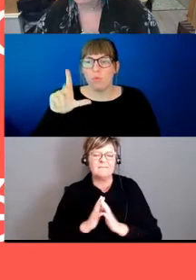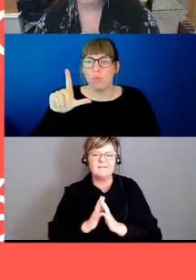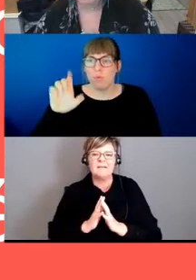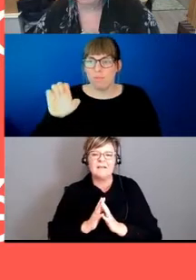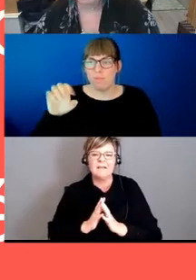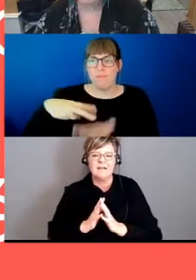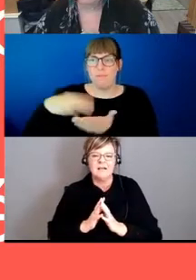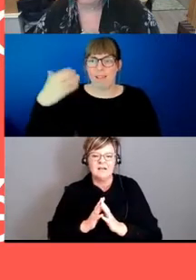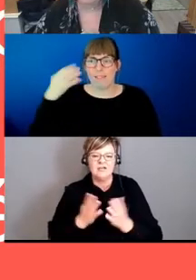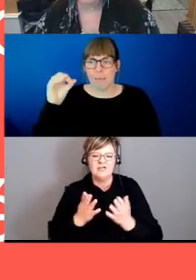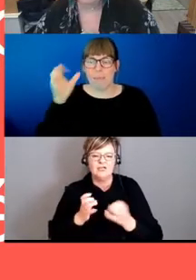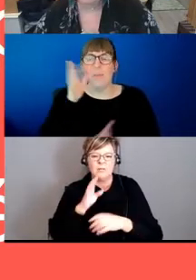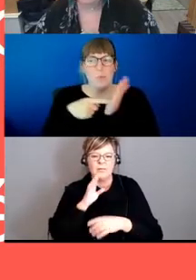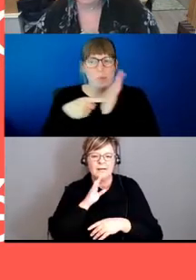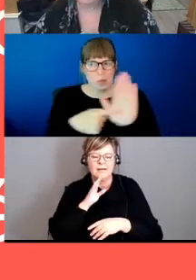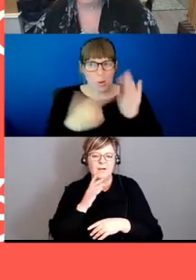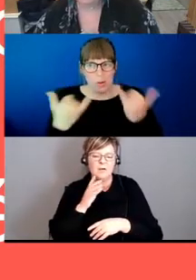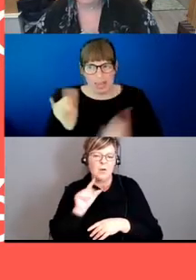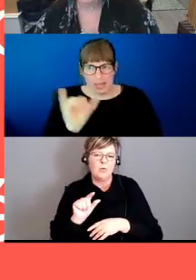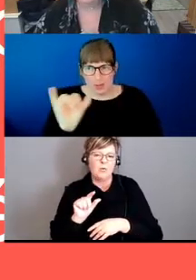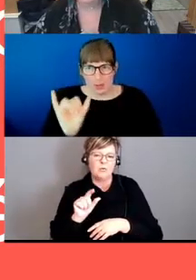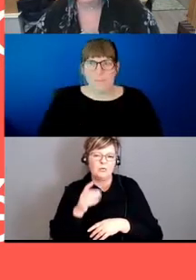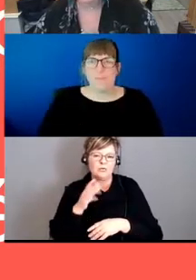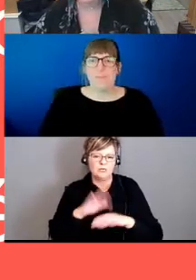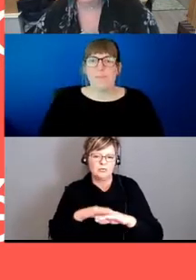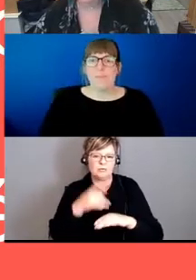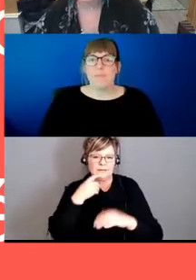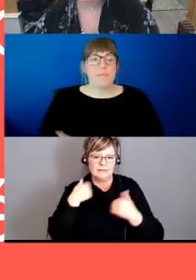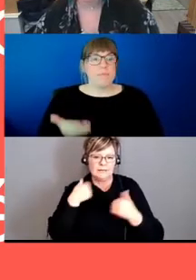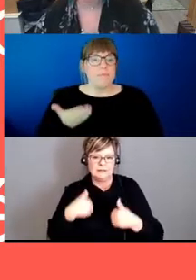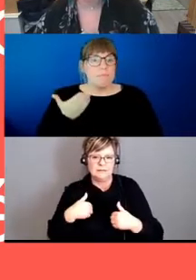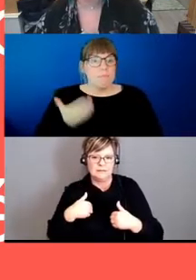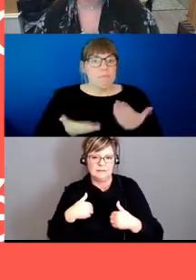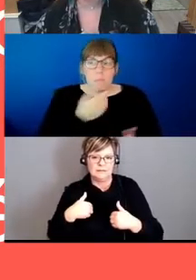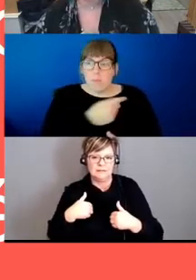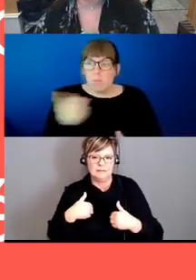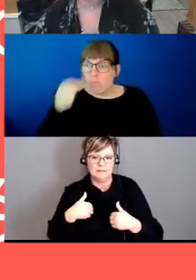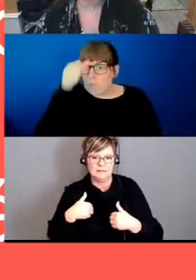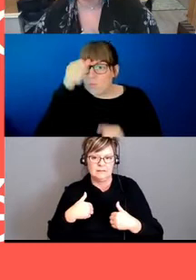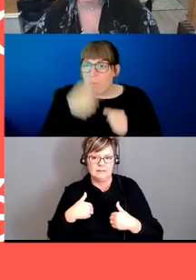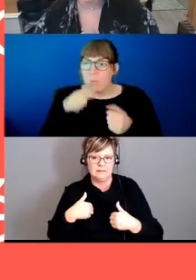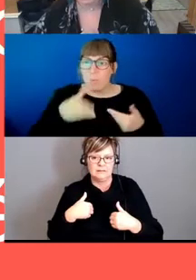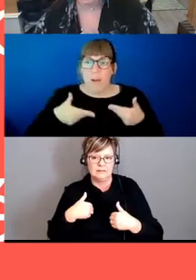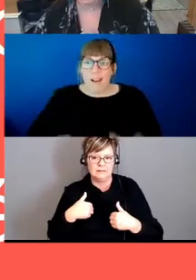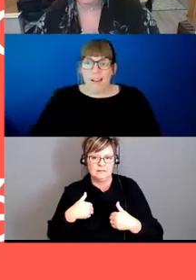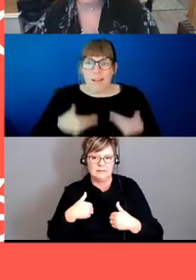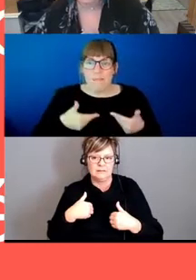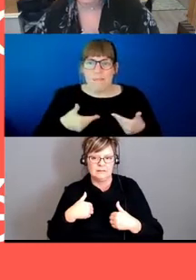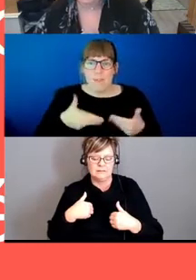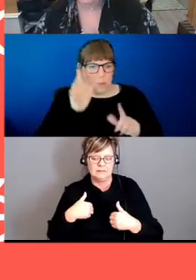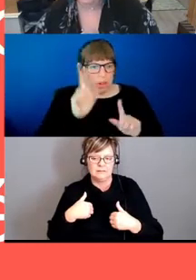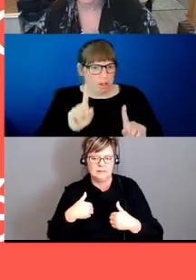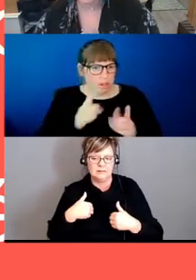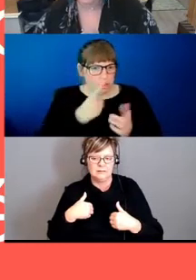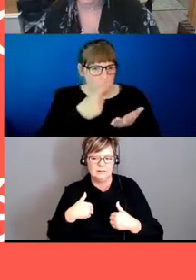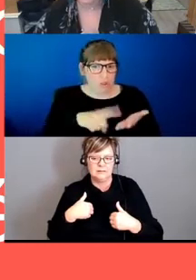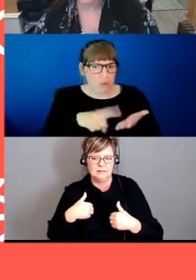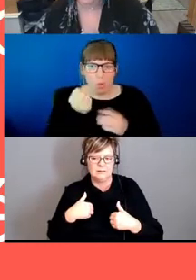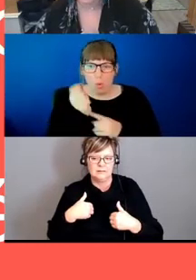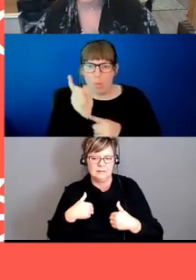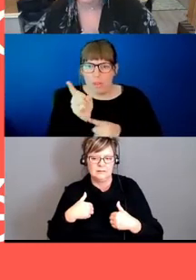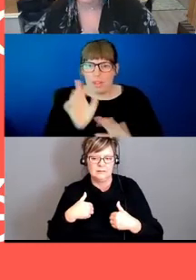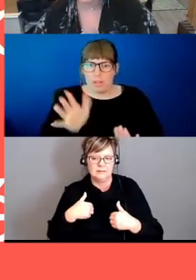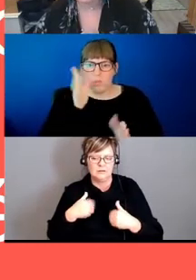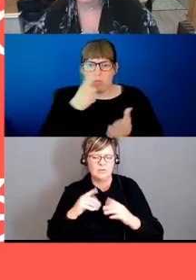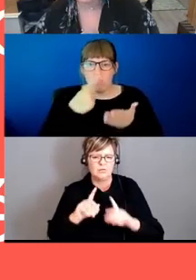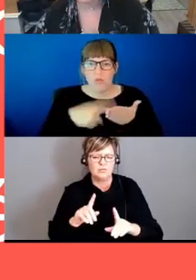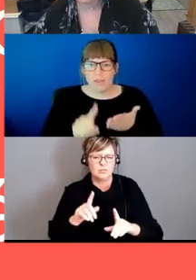YOU REMEMBER ME OR MY -- LET ME JUST DOUBLE CHECK SOMETHING QUICKLY HERE. I THINK I'M